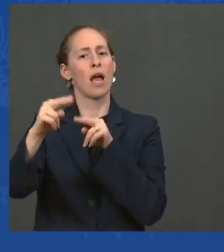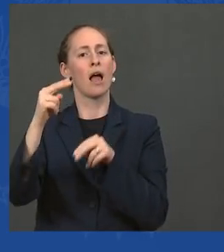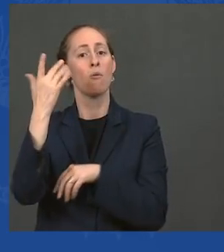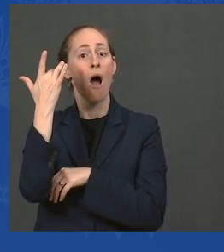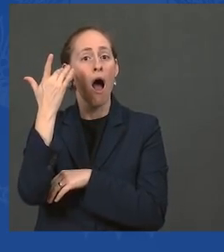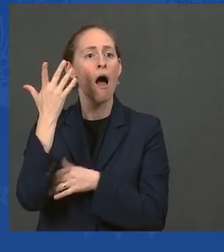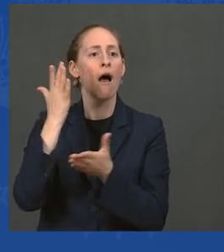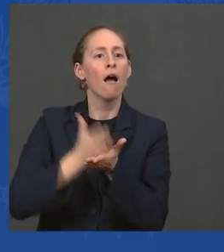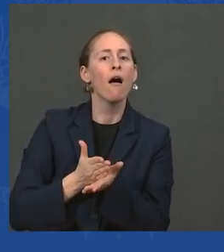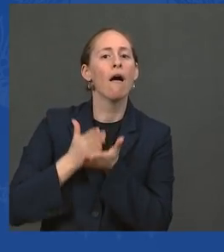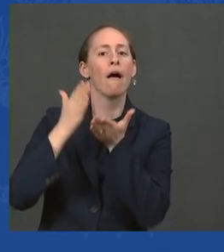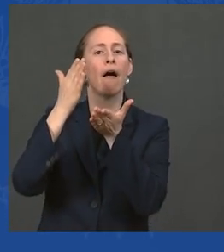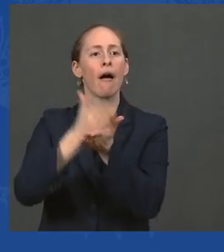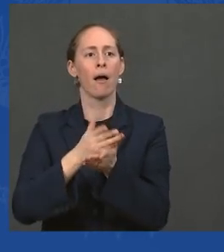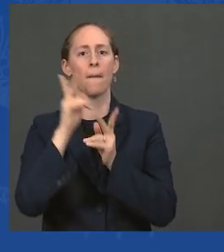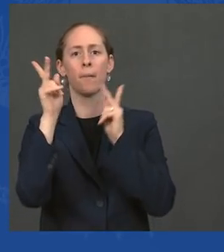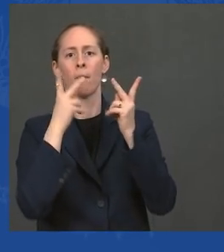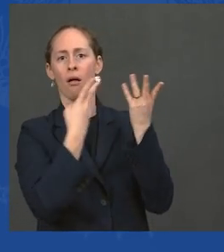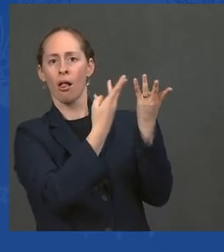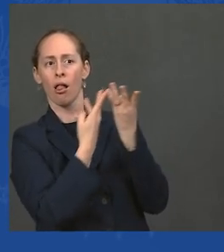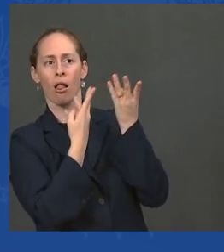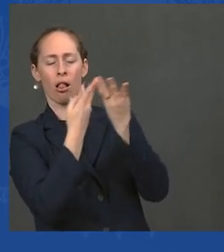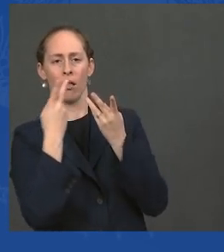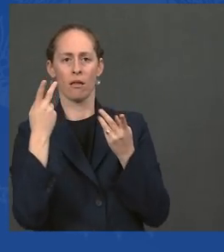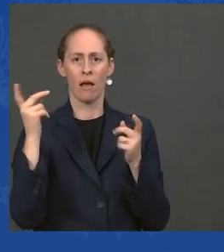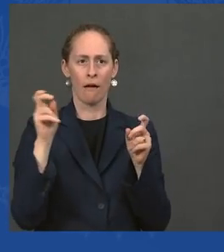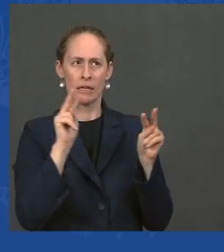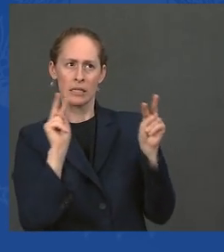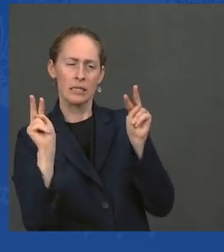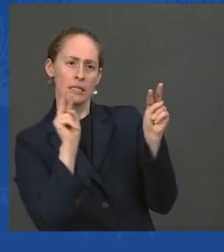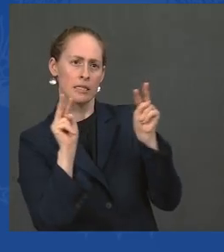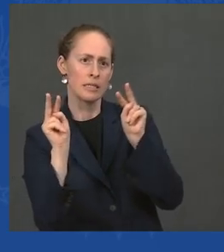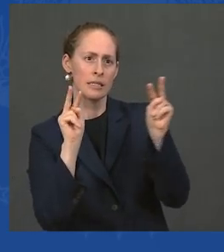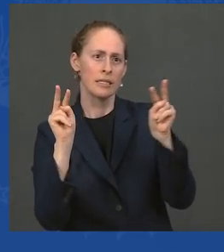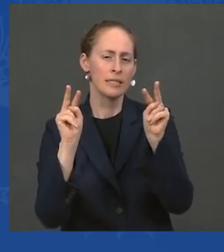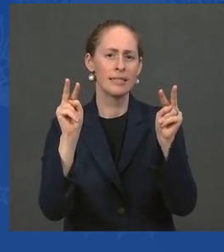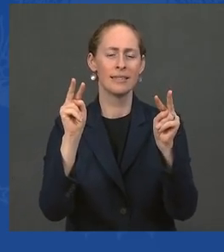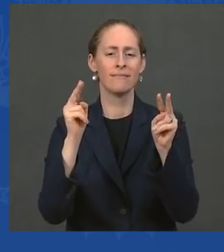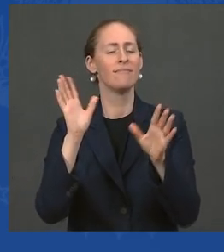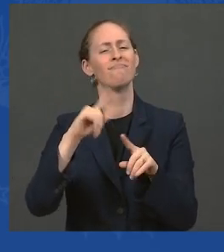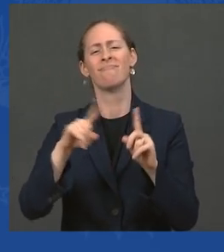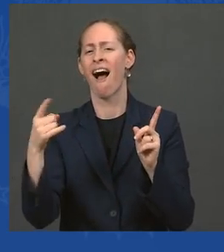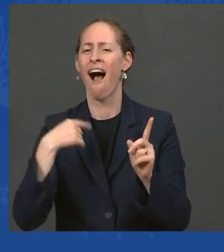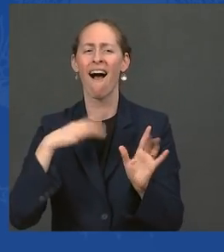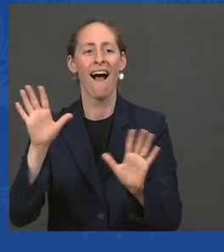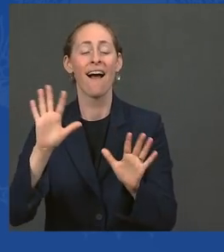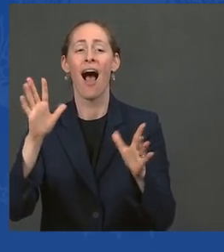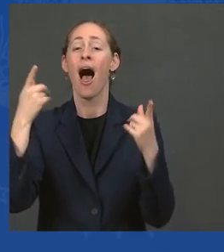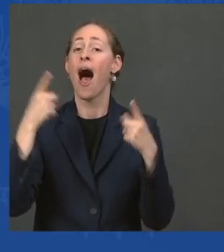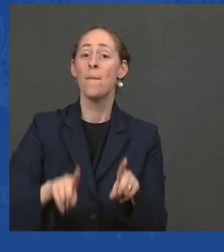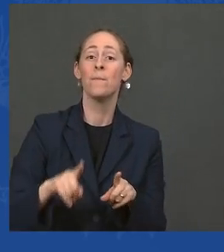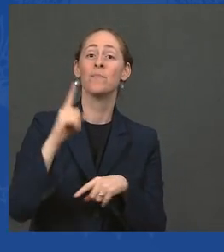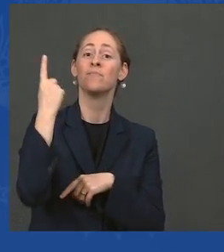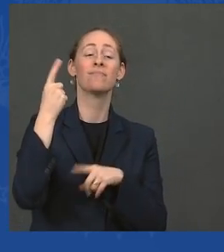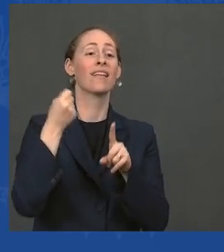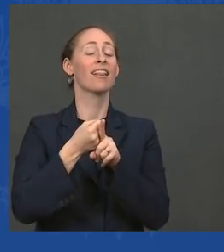And -- but, I -- there was a -- but I -- it turned out I was about number three in seniority